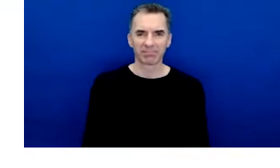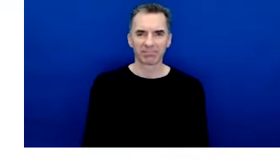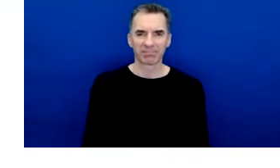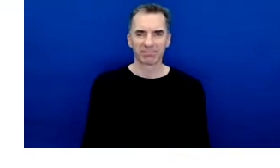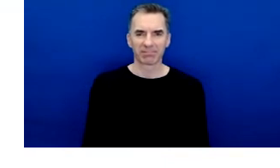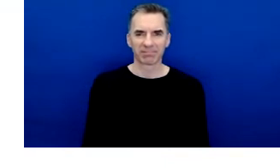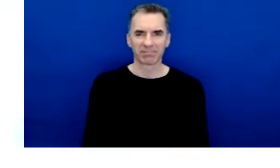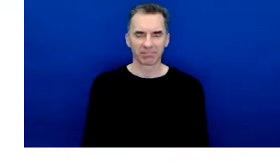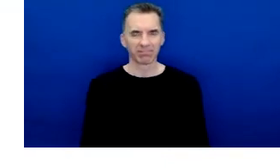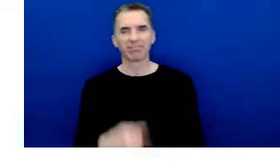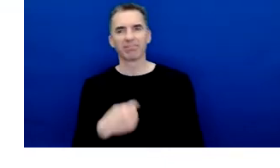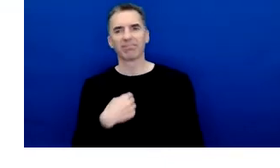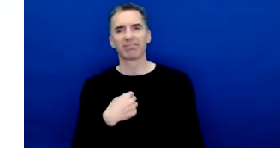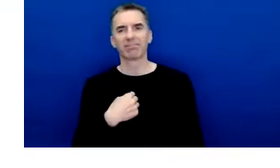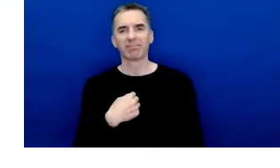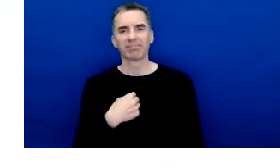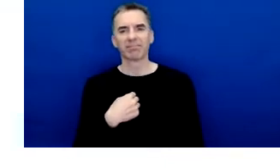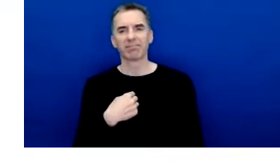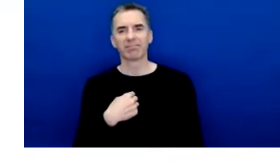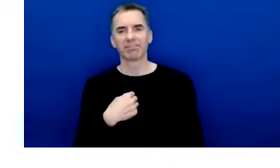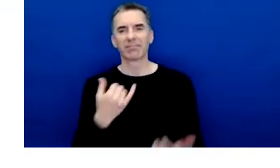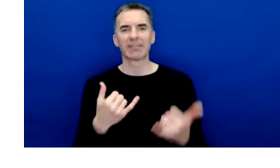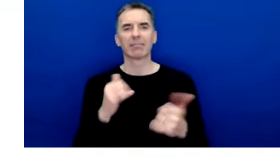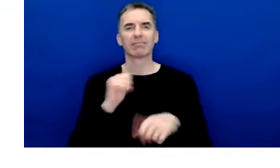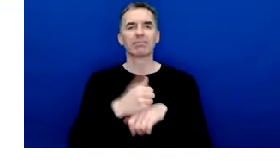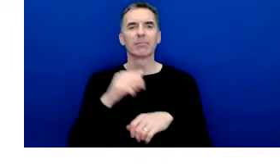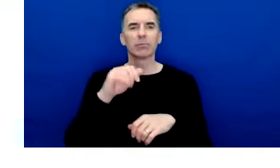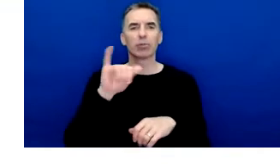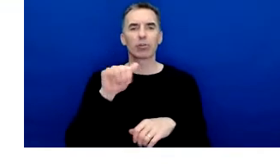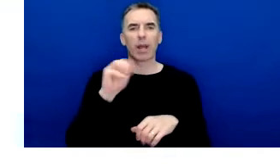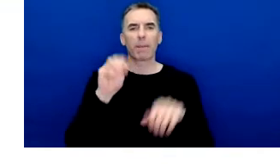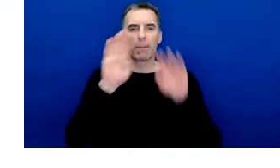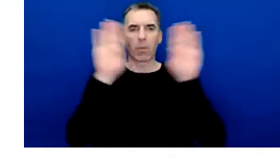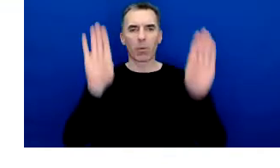and this is Jen Board Page three. So go back to the Jen board